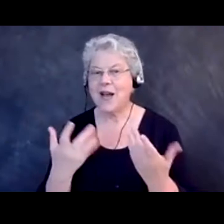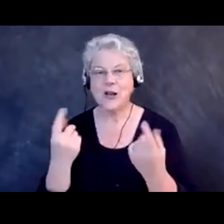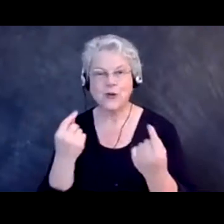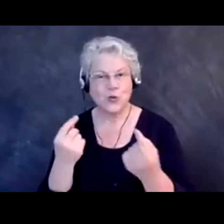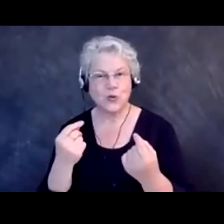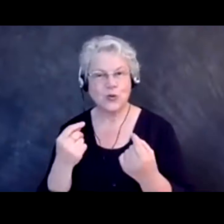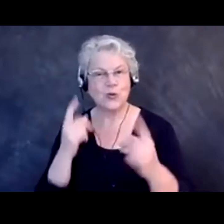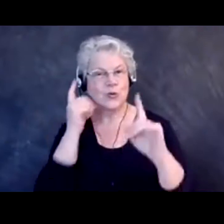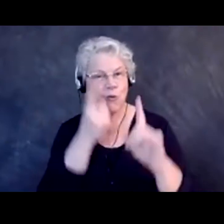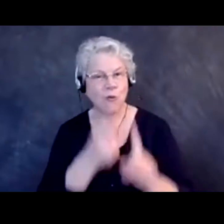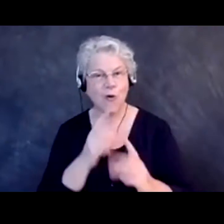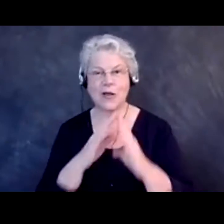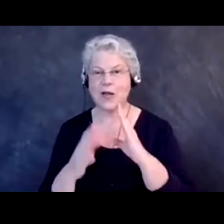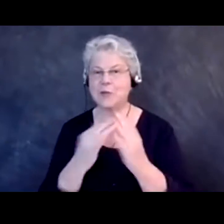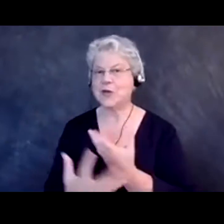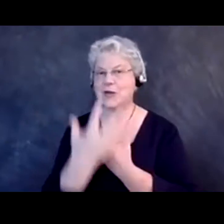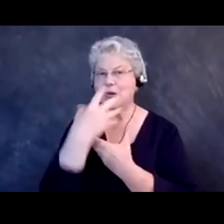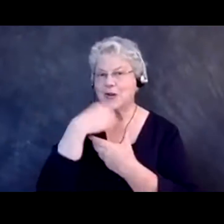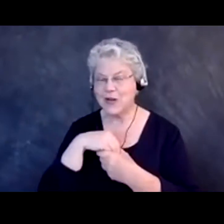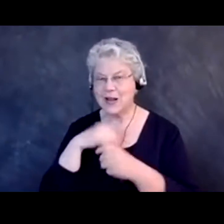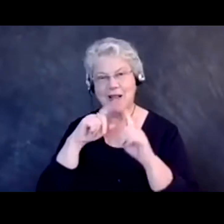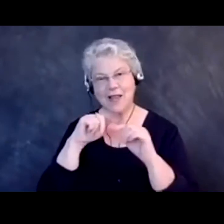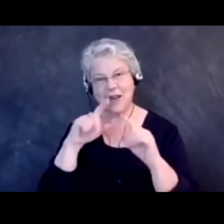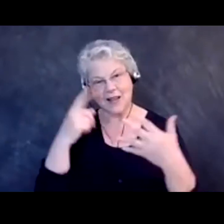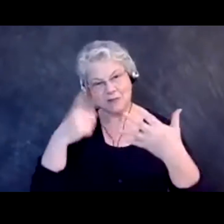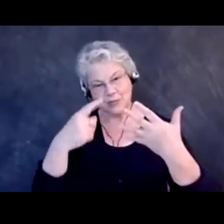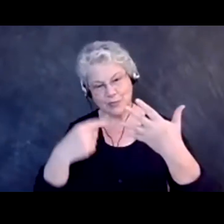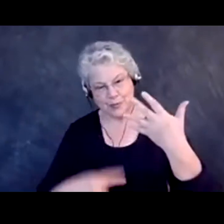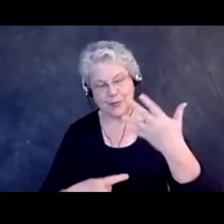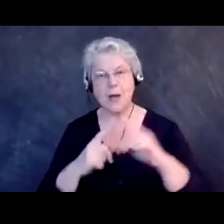to have community engagement sessions, we’re going to do all these things, and it seemed like